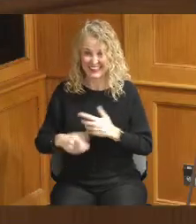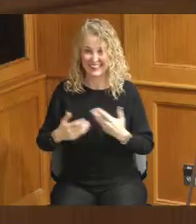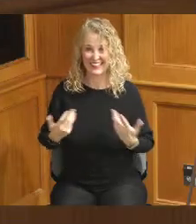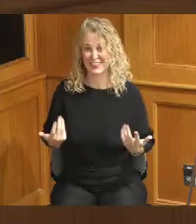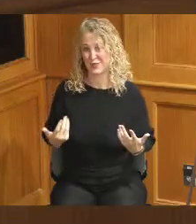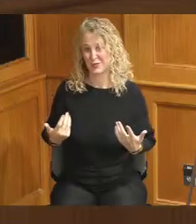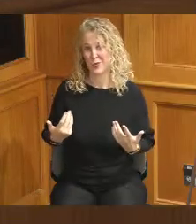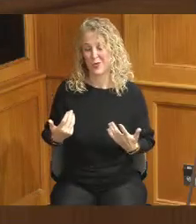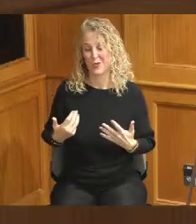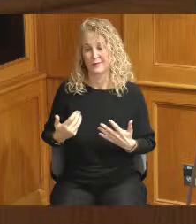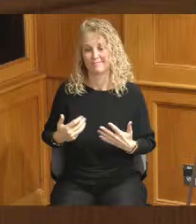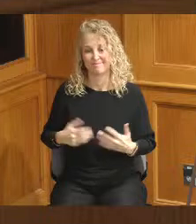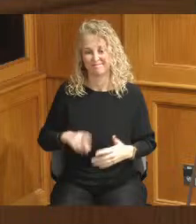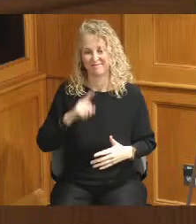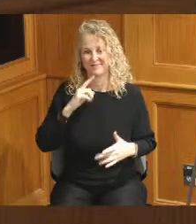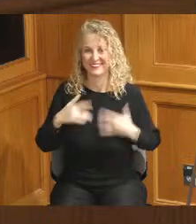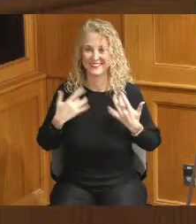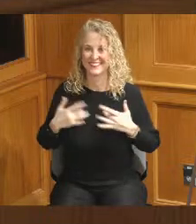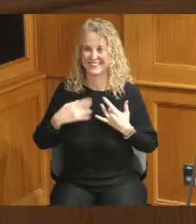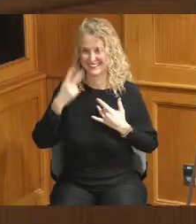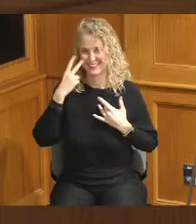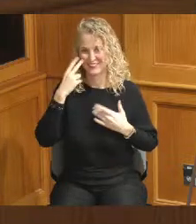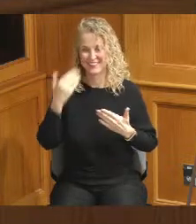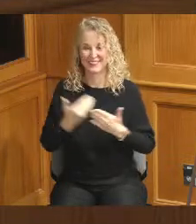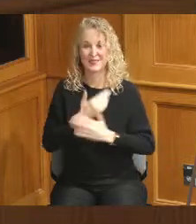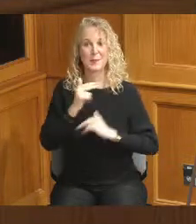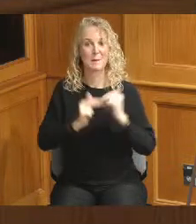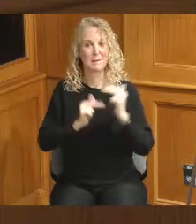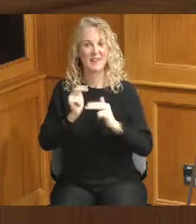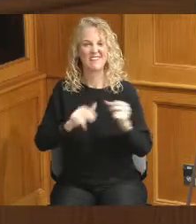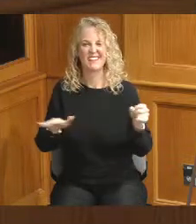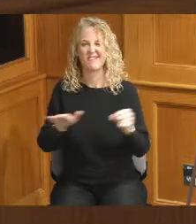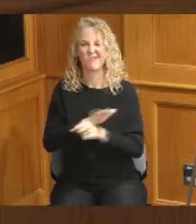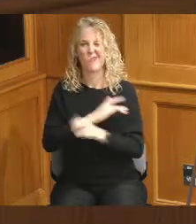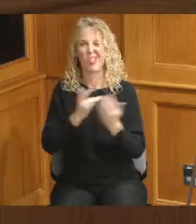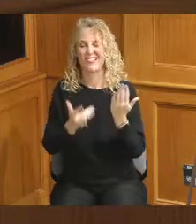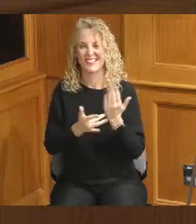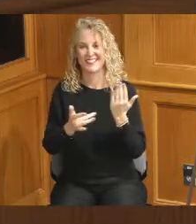I think that's the really exciting piece of how this is moving forward and we're going to have